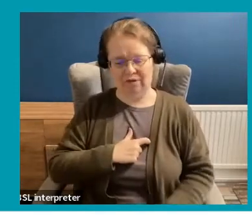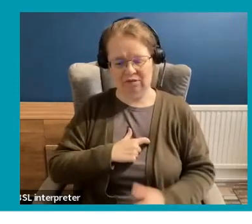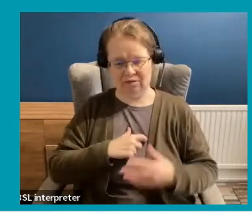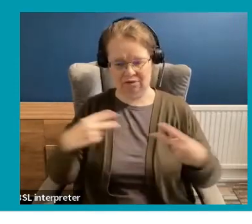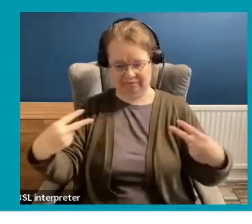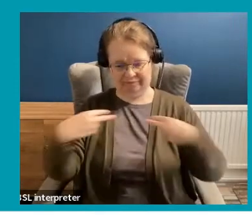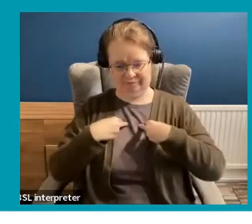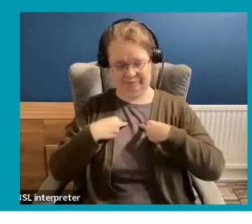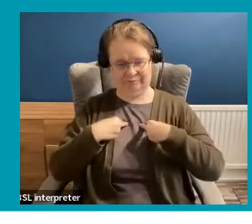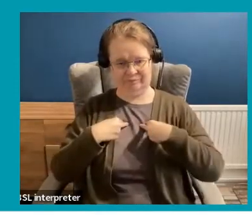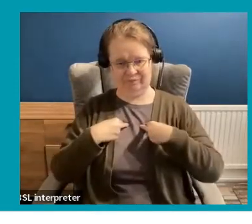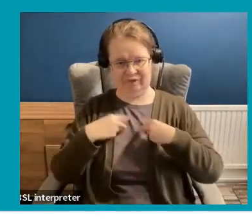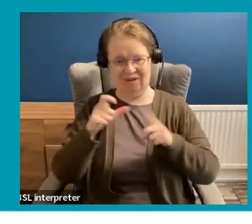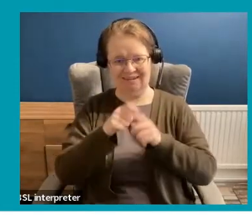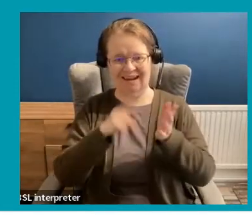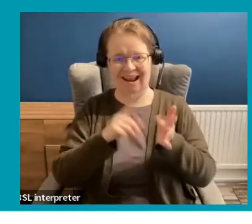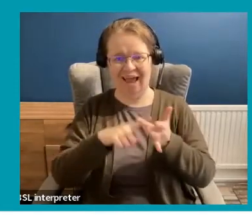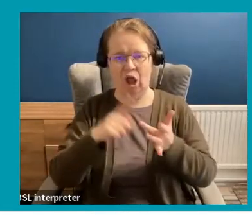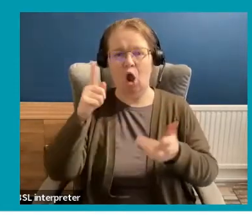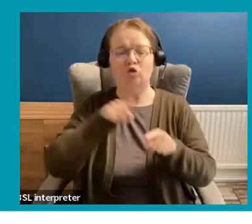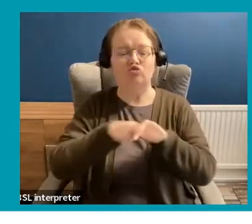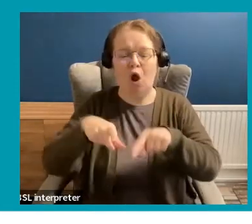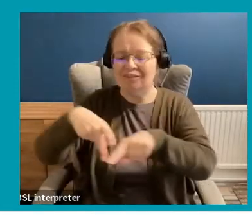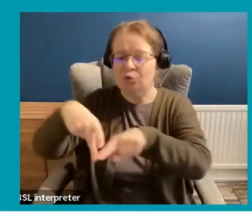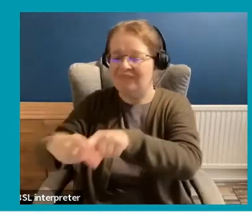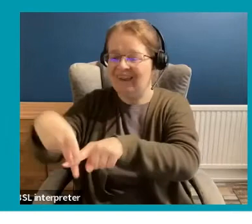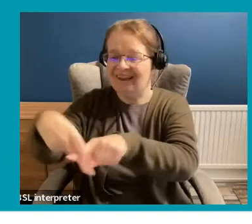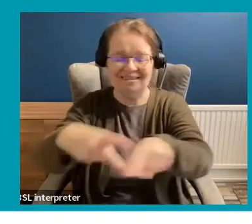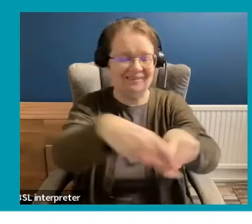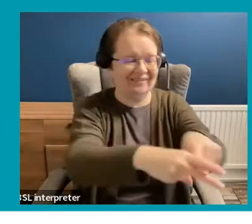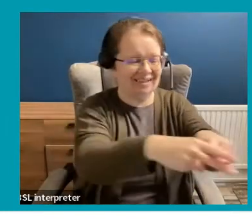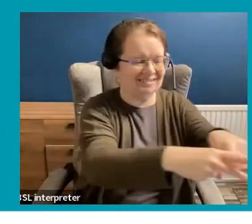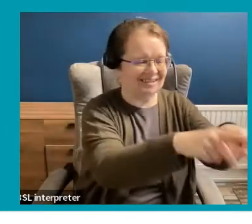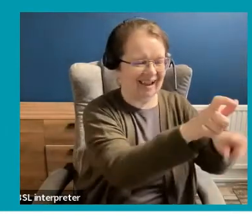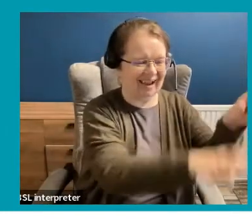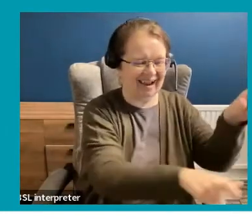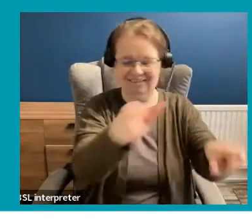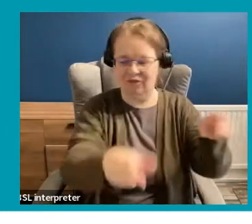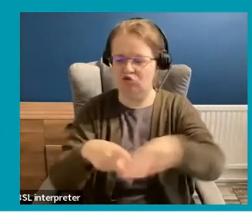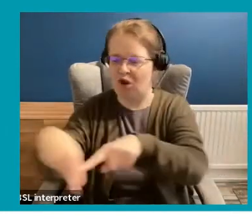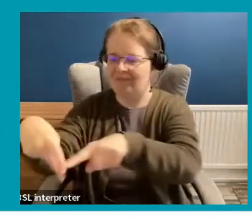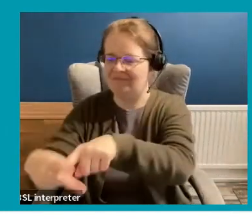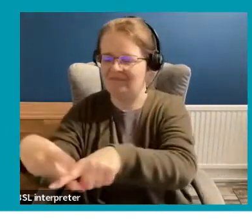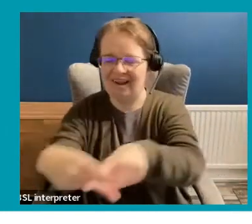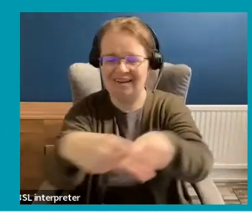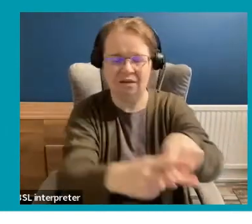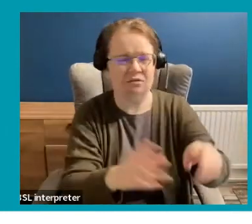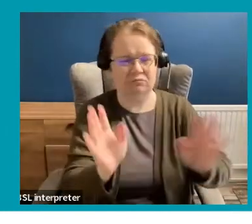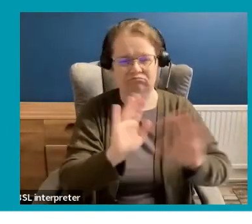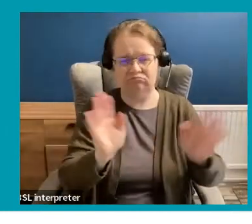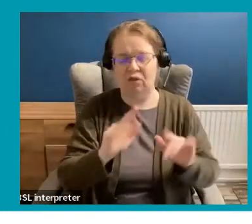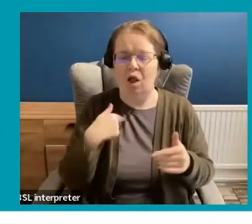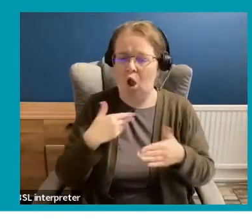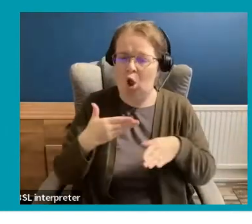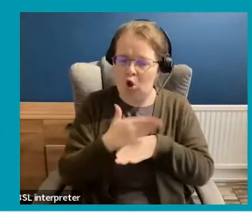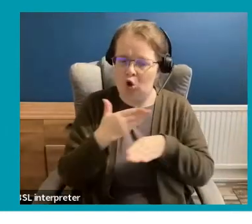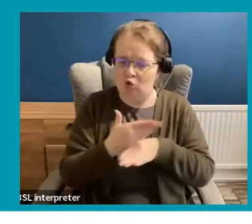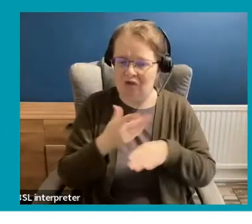It's a move away from trying to fix individuals which we often see developing a career development for women which is